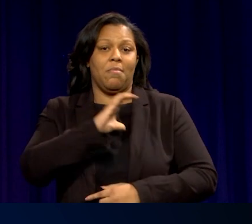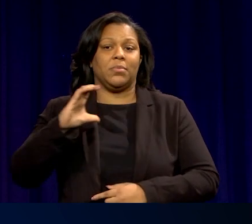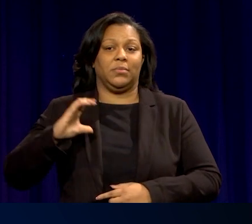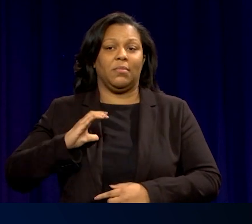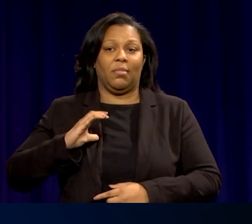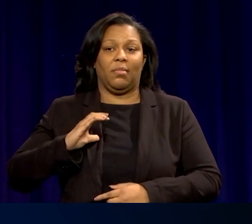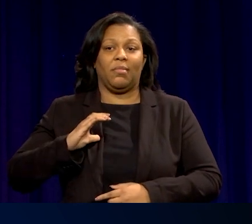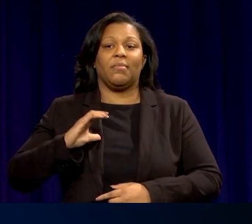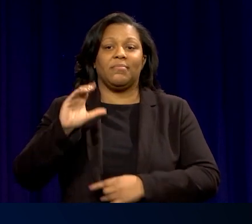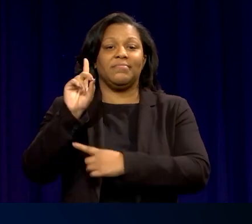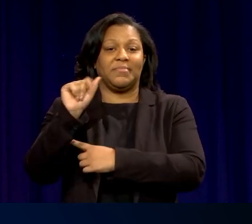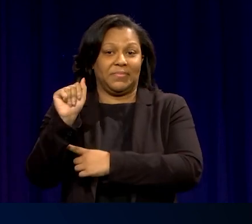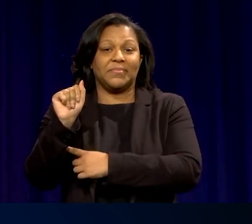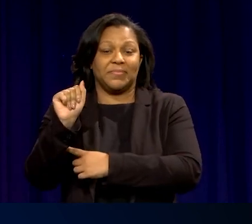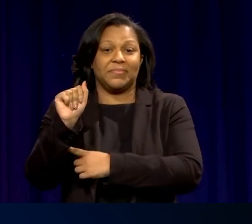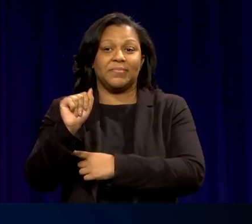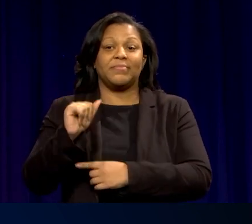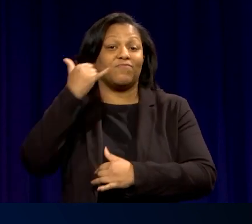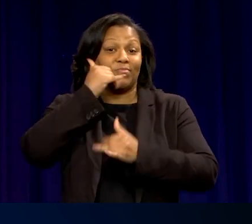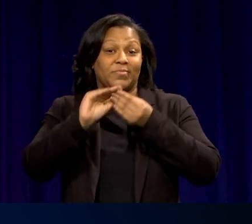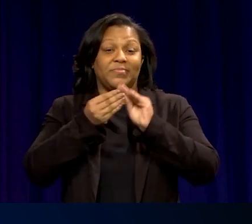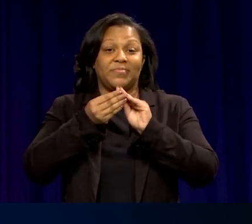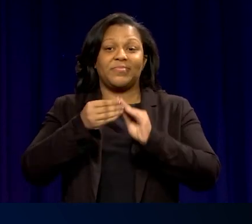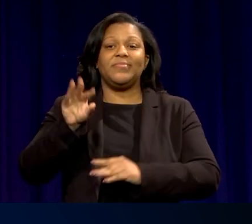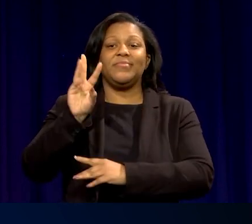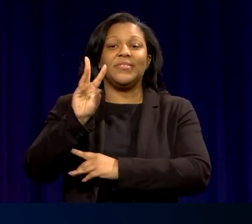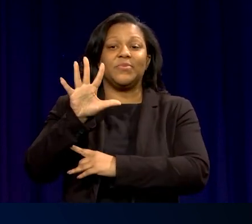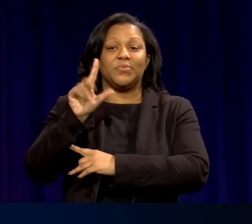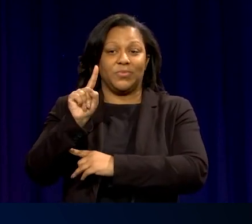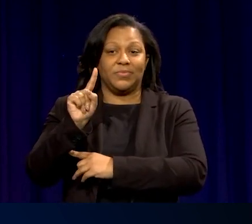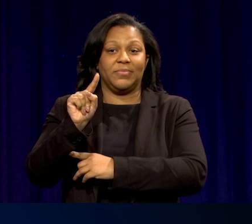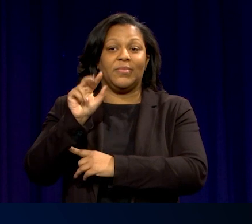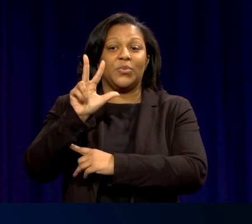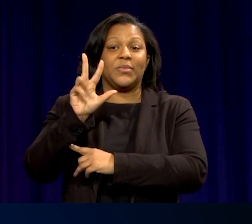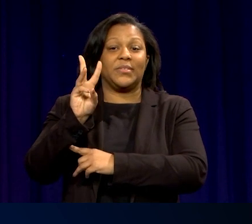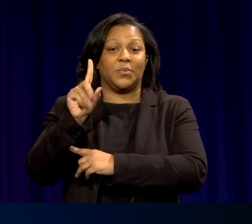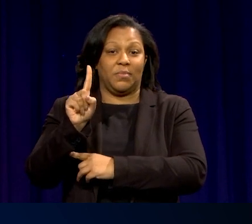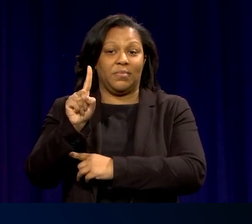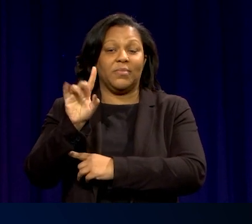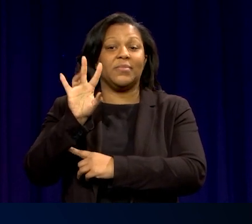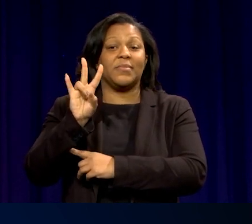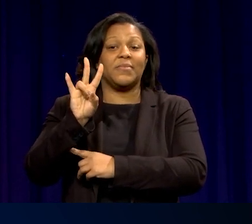at phone number 651-361-7800